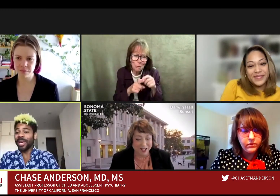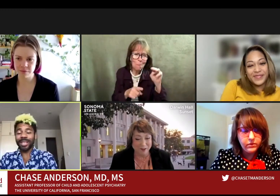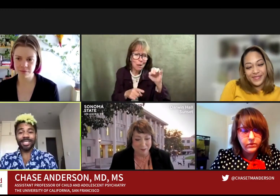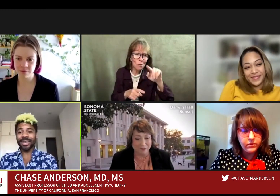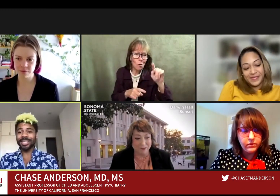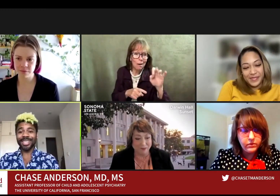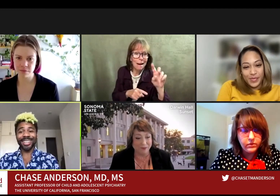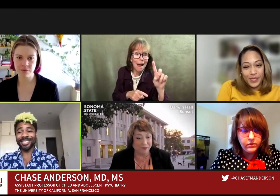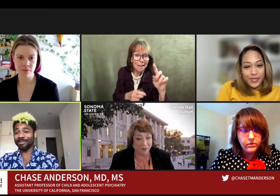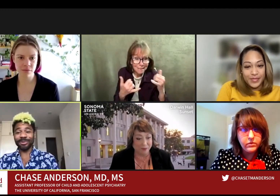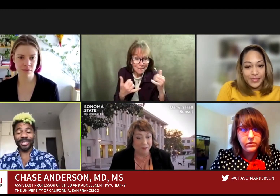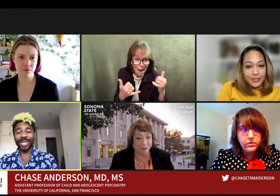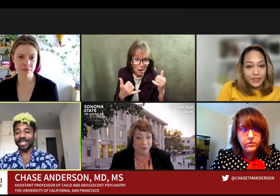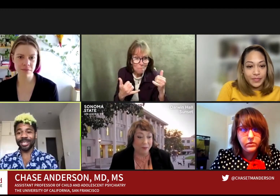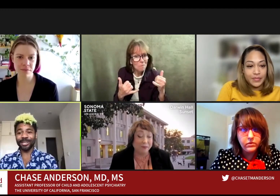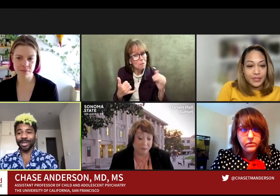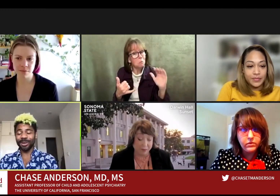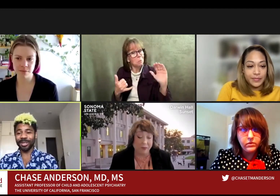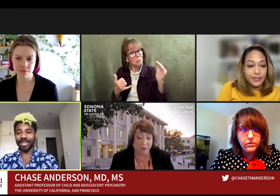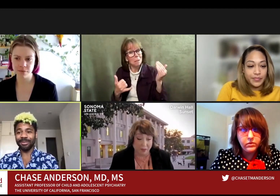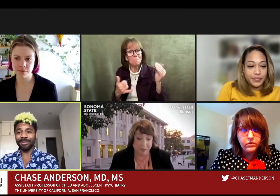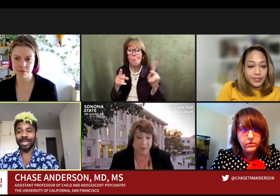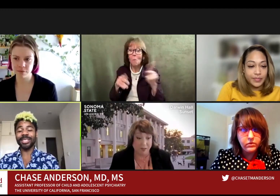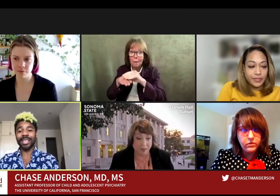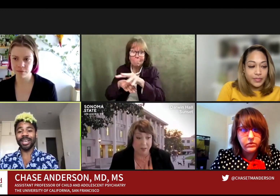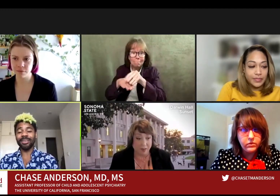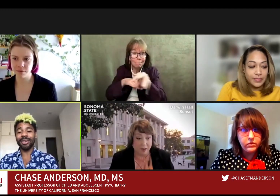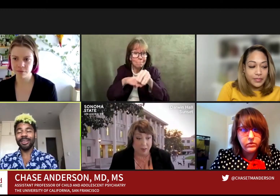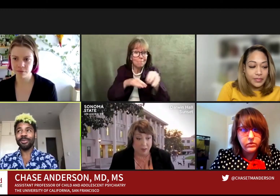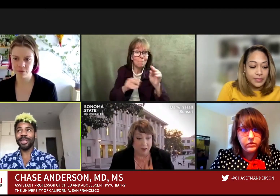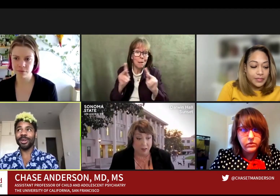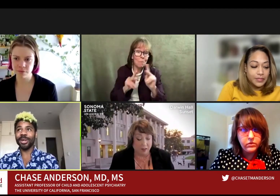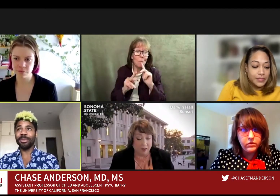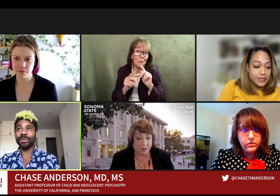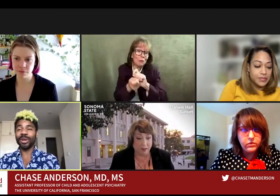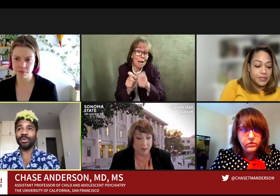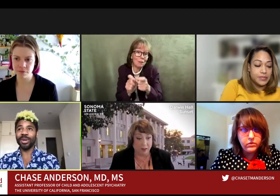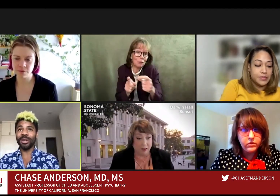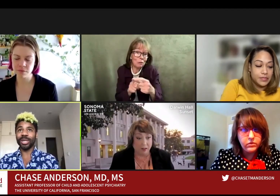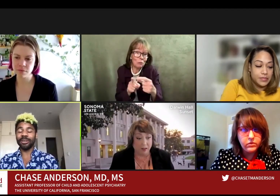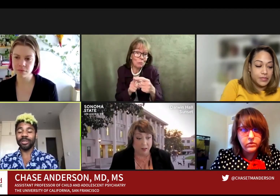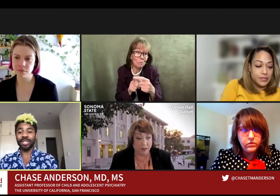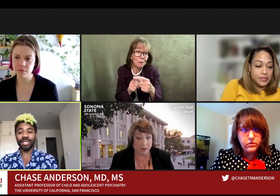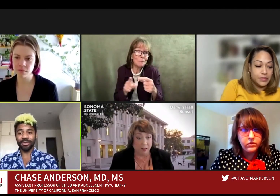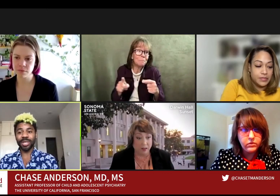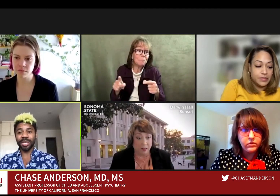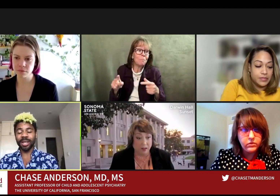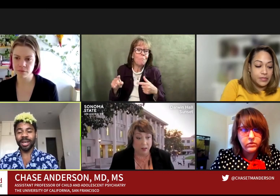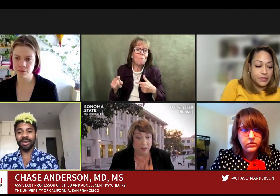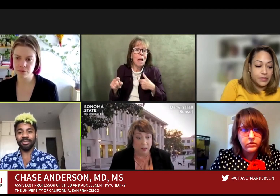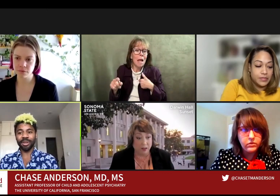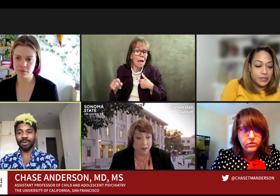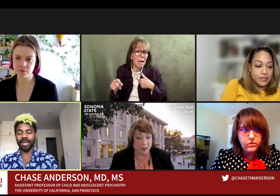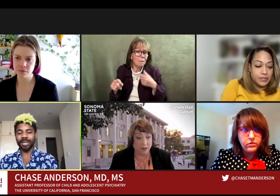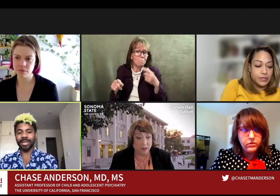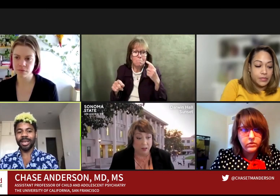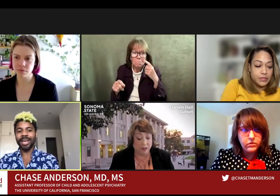And this is not to say that terms won't change as we go along. We see that we are at a point where our language is shifting a lot, and very quickly.